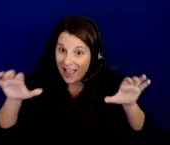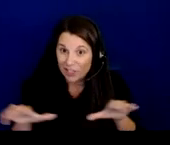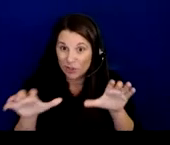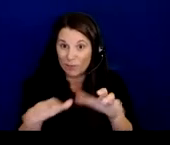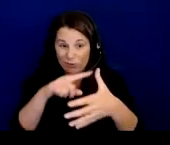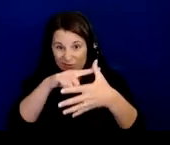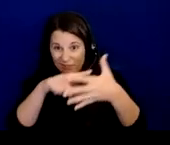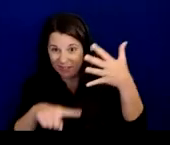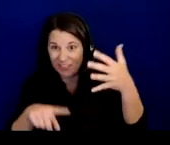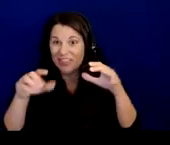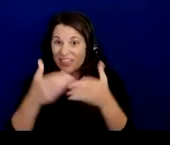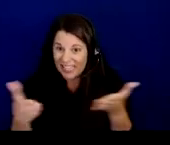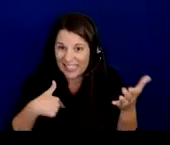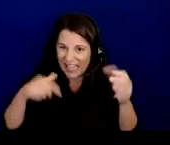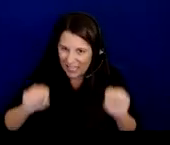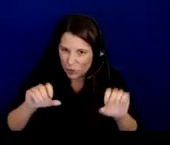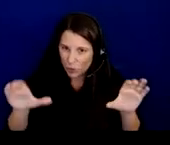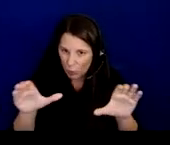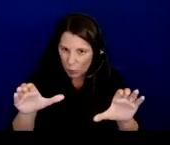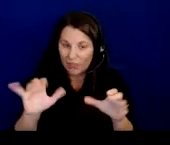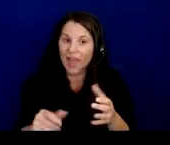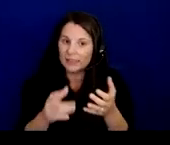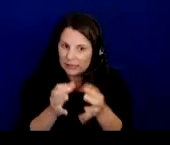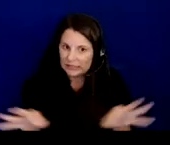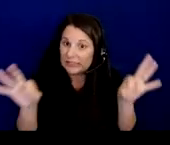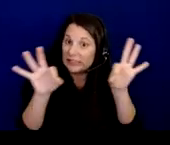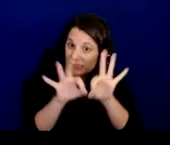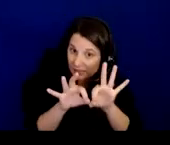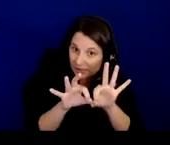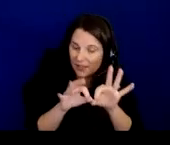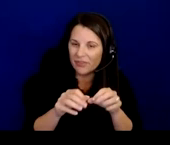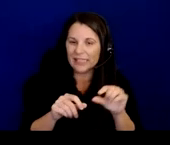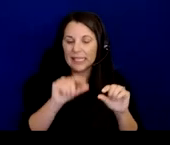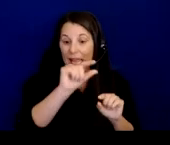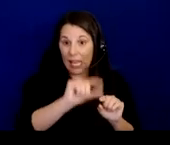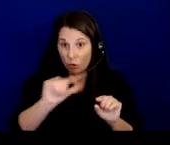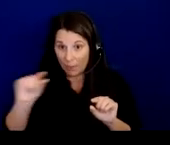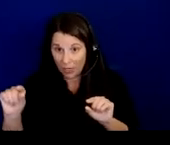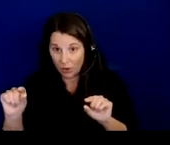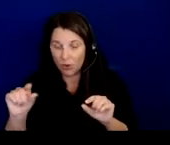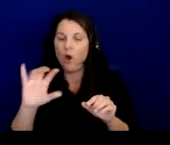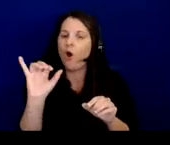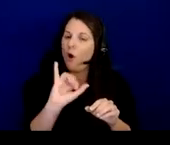meaningful social change that's both incremental and holistic, right? But doing so collaboratively challenge